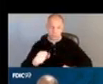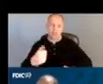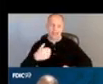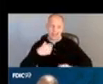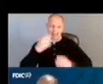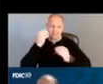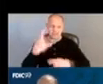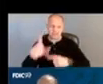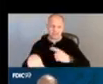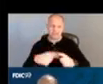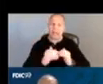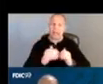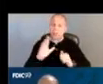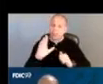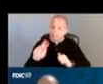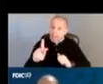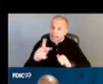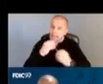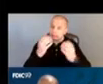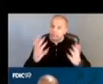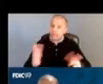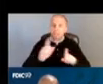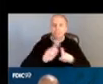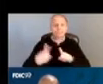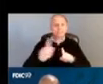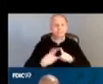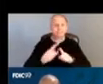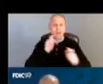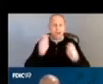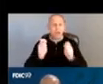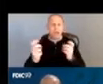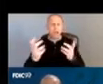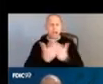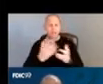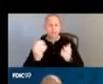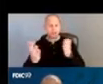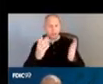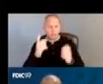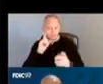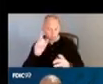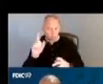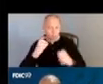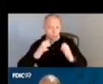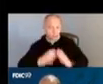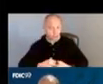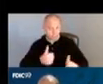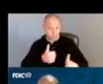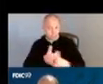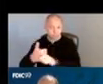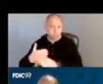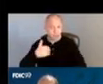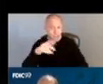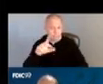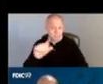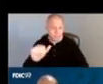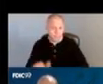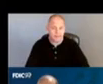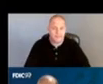banks provide various accommodations and services for consumers with disabilities. Including